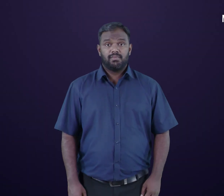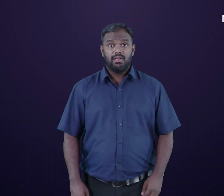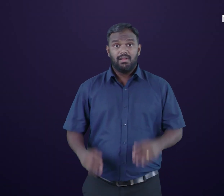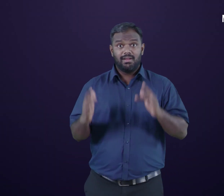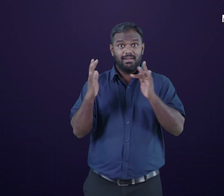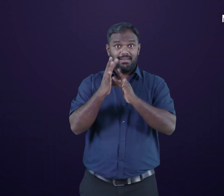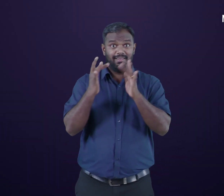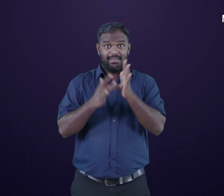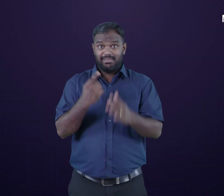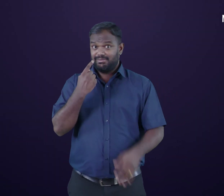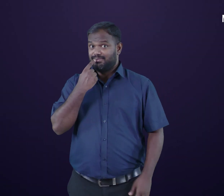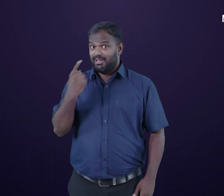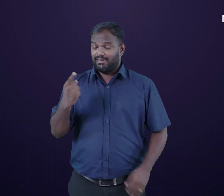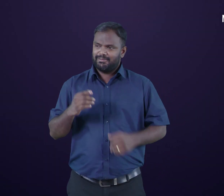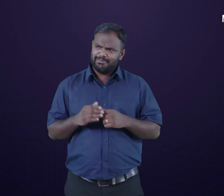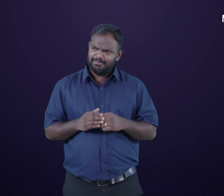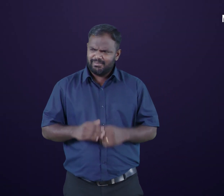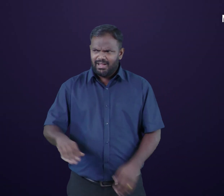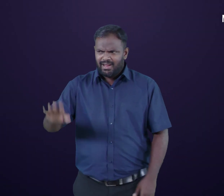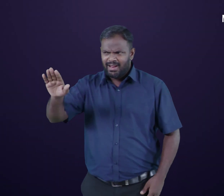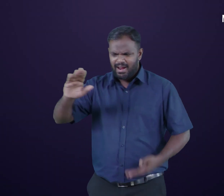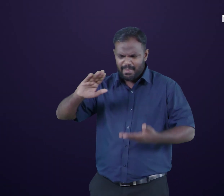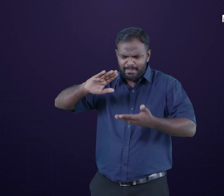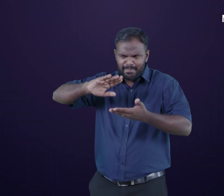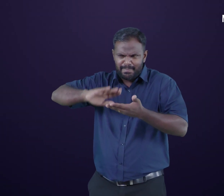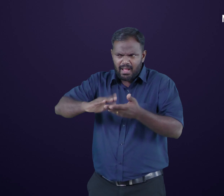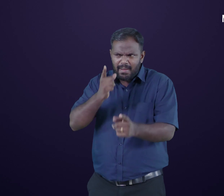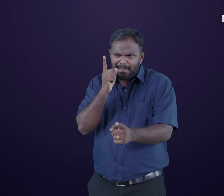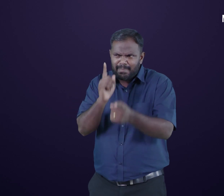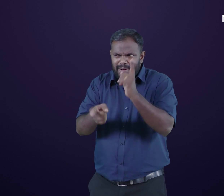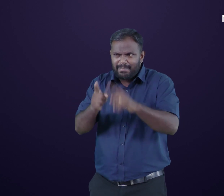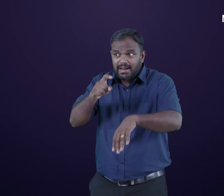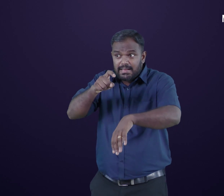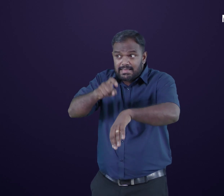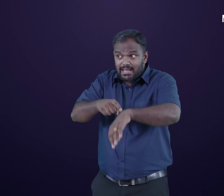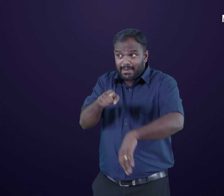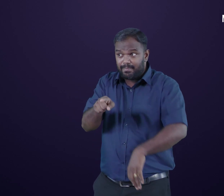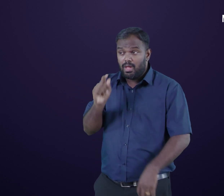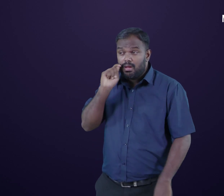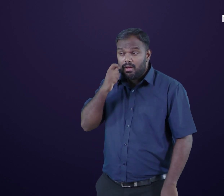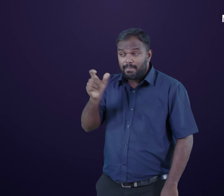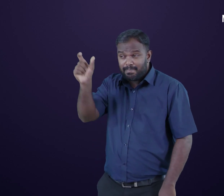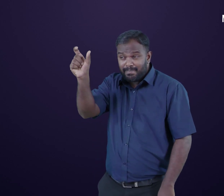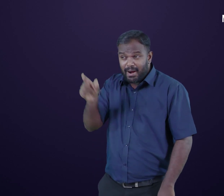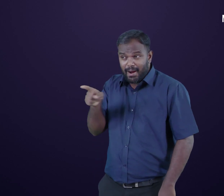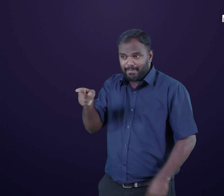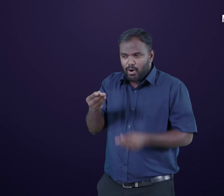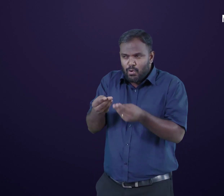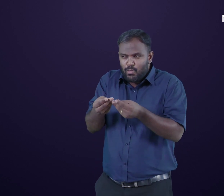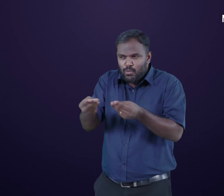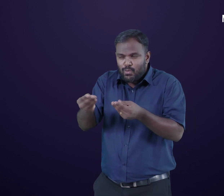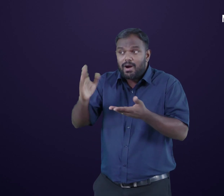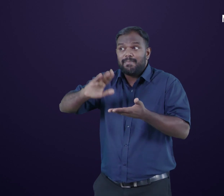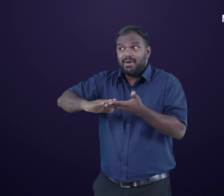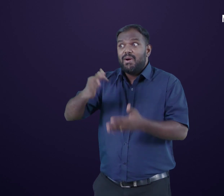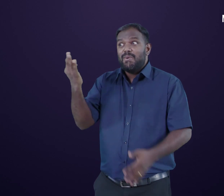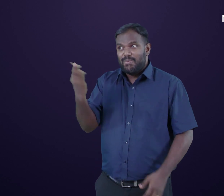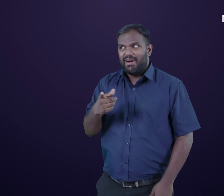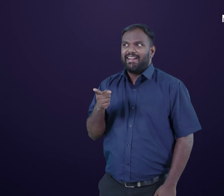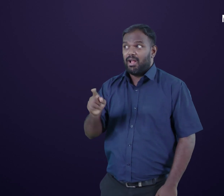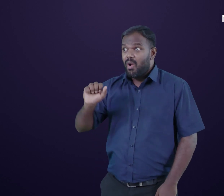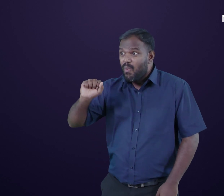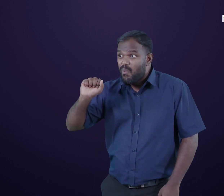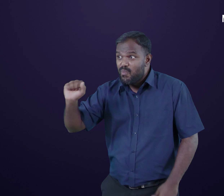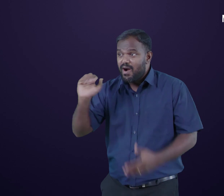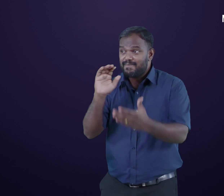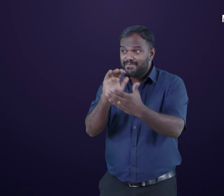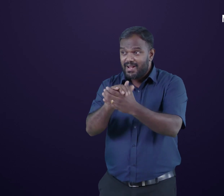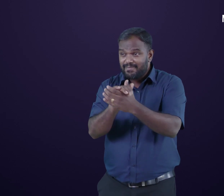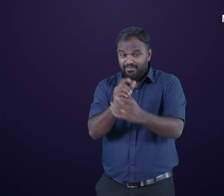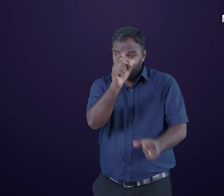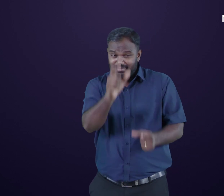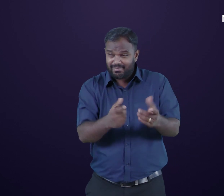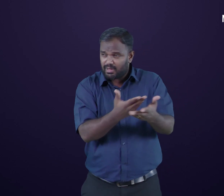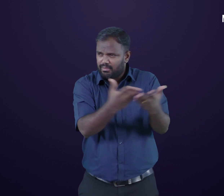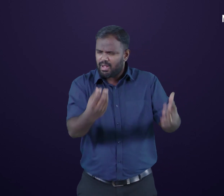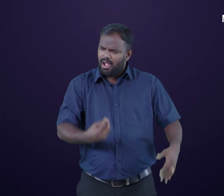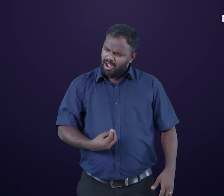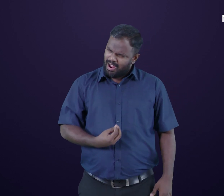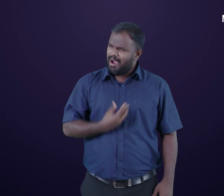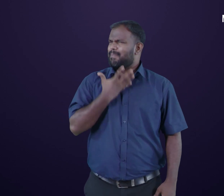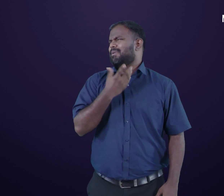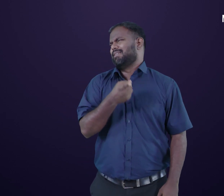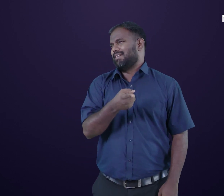Jesus answered, “At a wedding the friends of the bridegroom are not sad while he is with them.